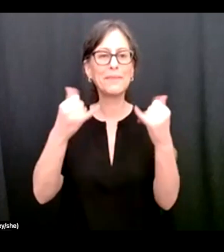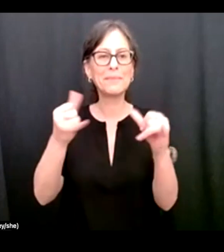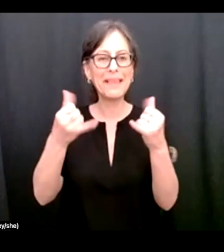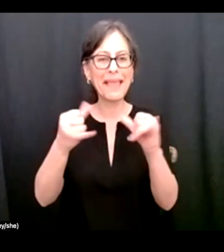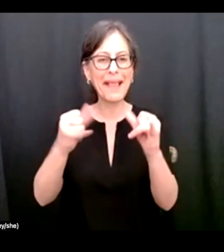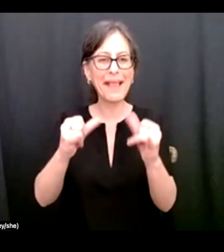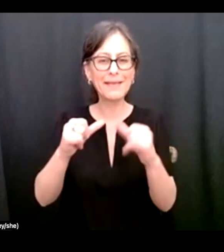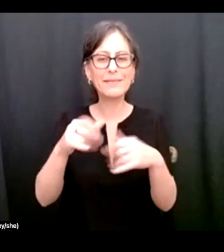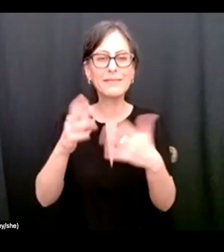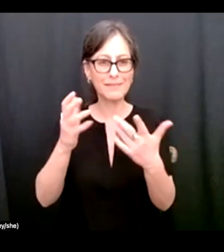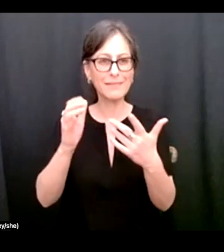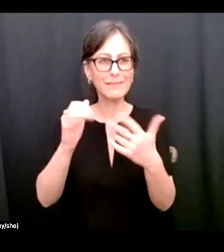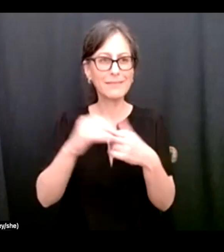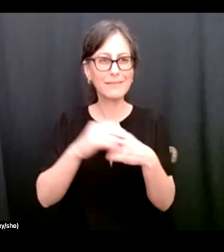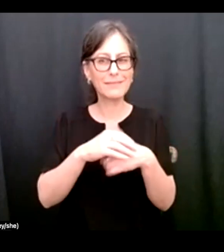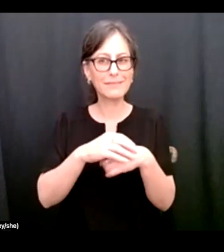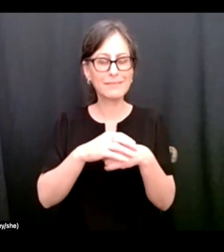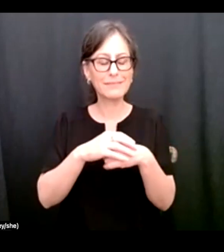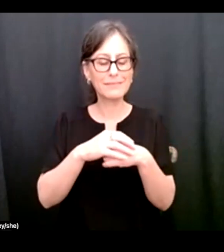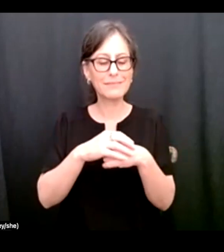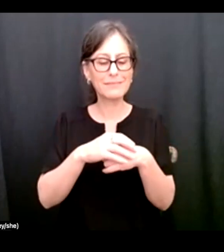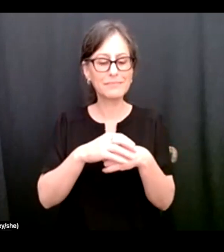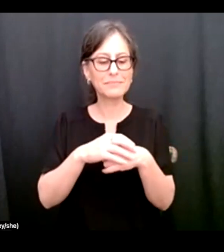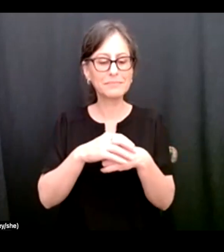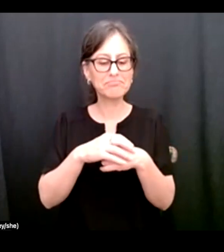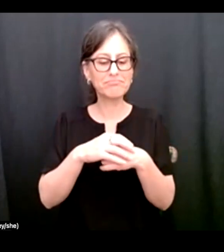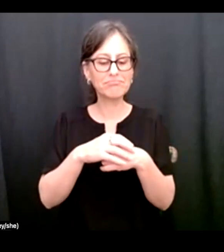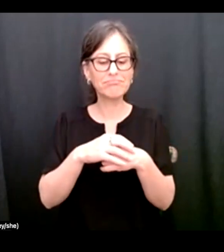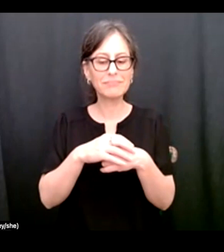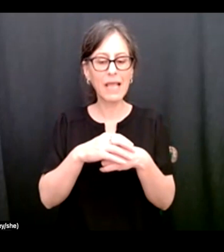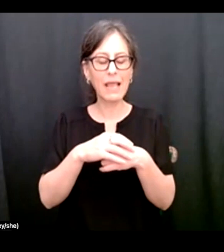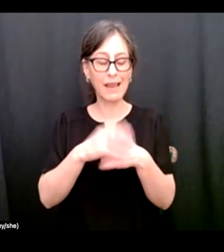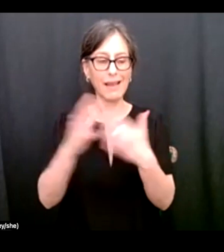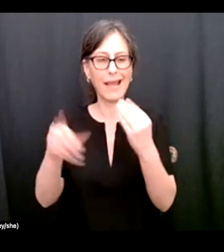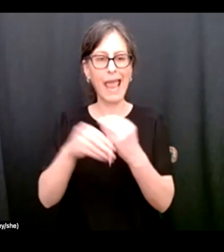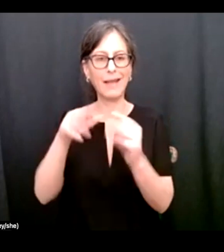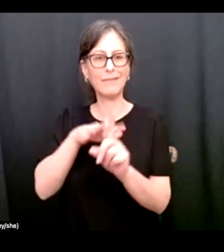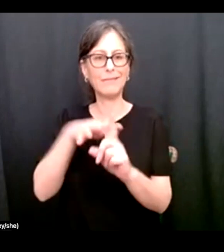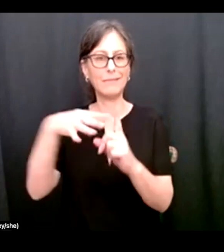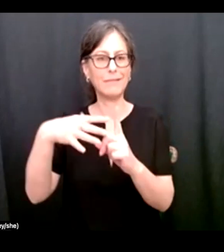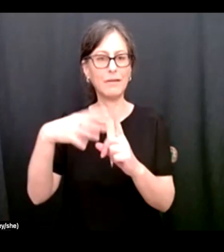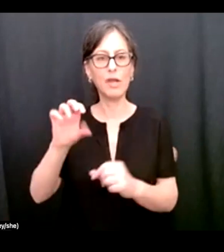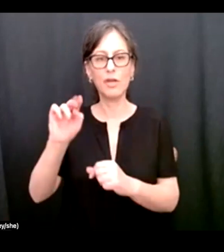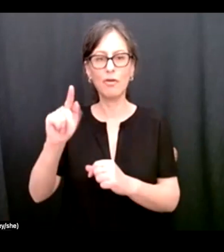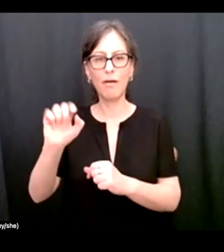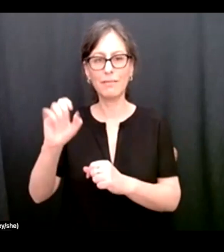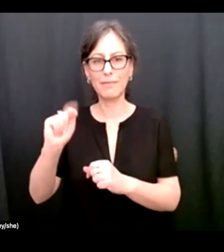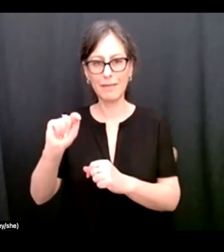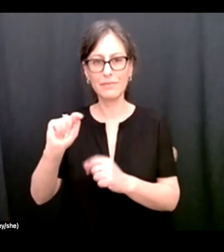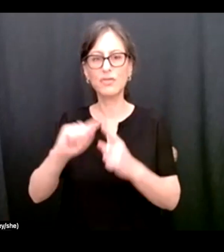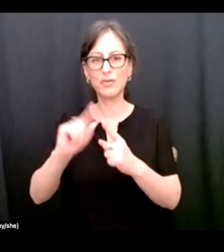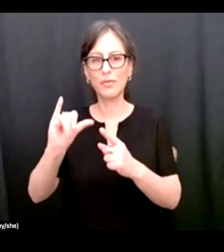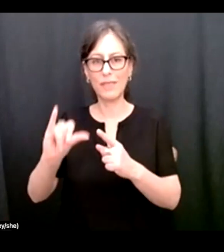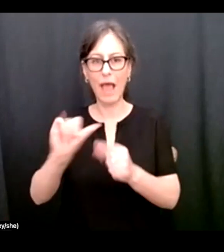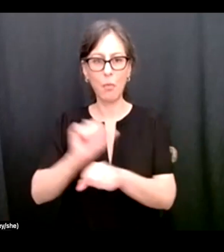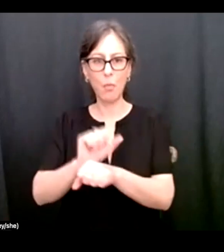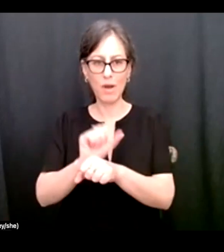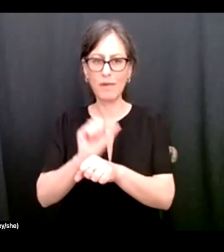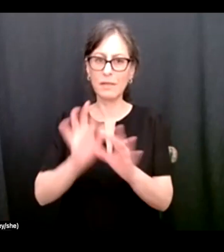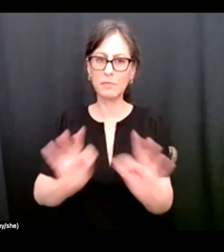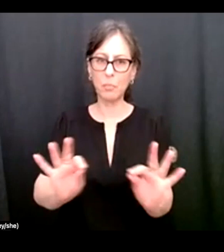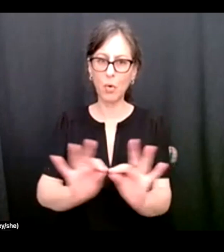and contextualizing the work I think that's very important. And, in the case of Ashebury,